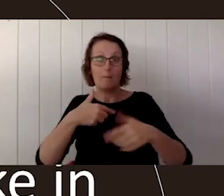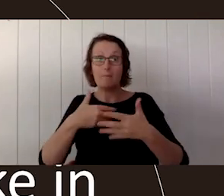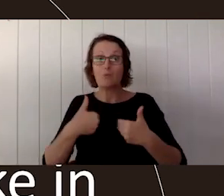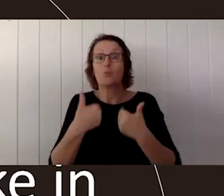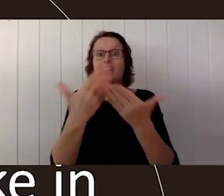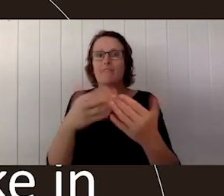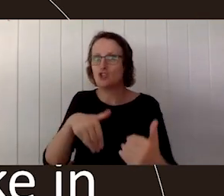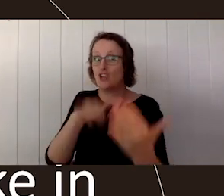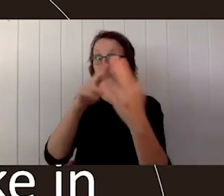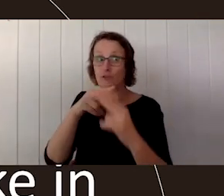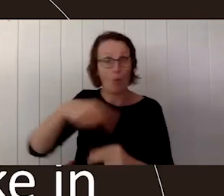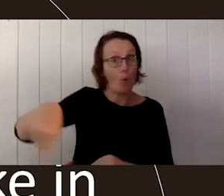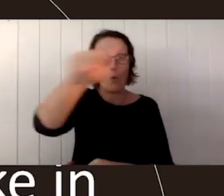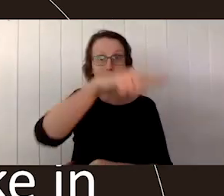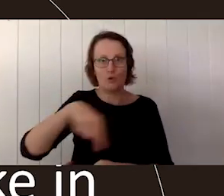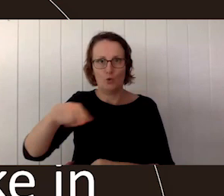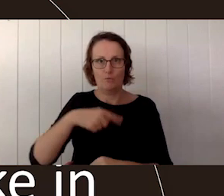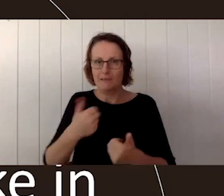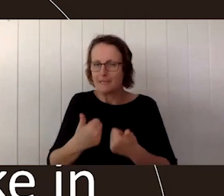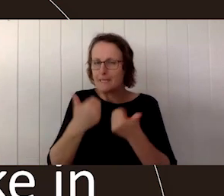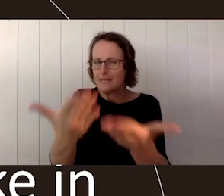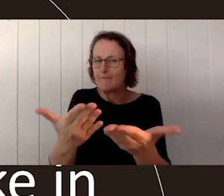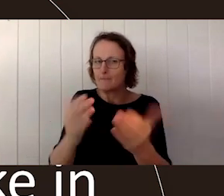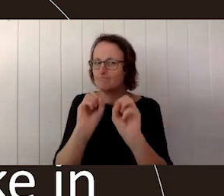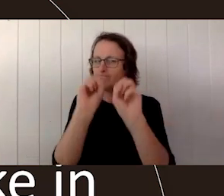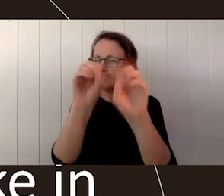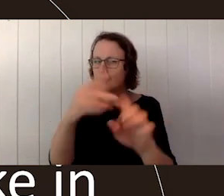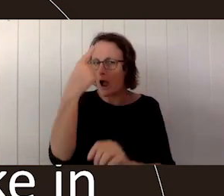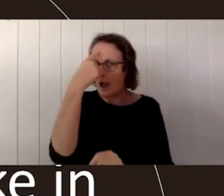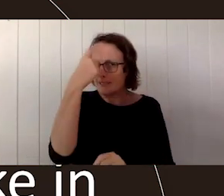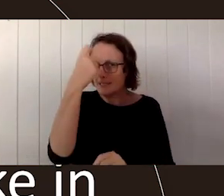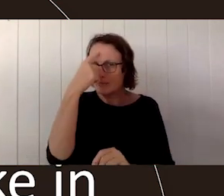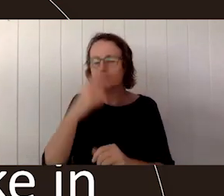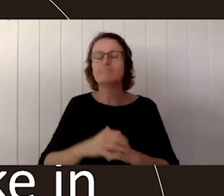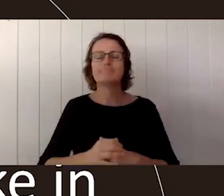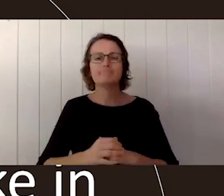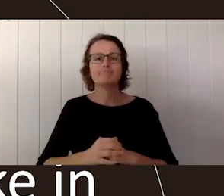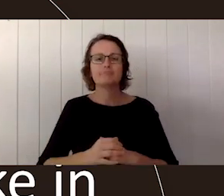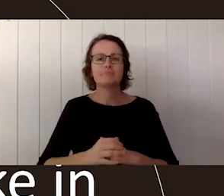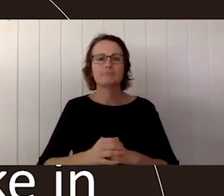the challenge I want to leave you with before we step in and have some